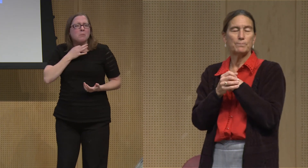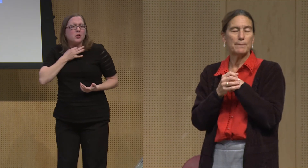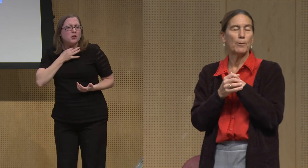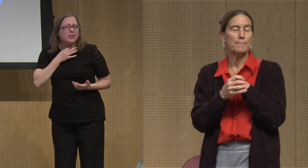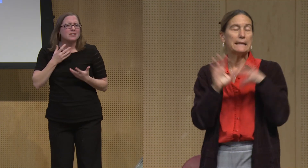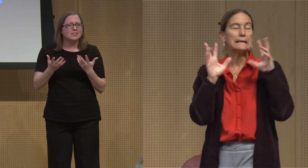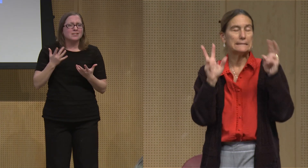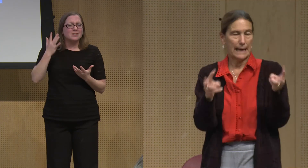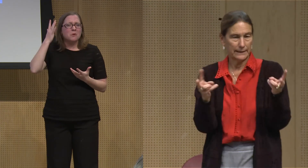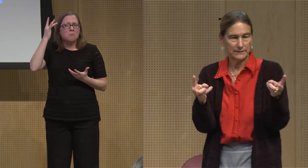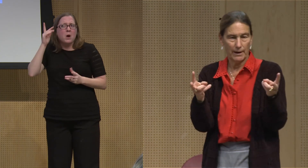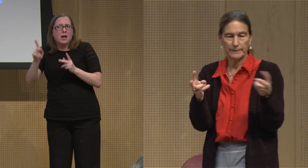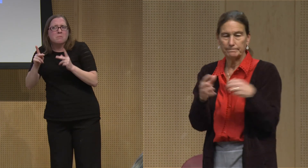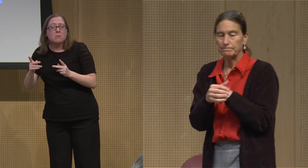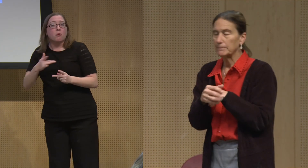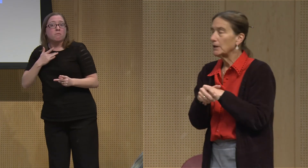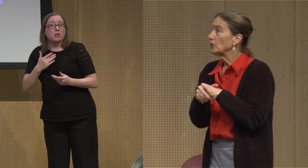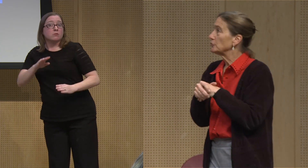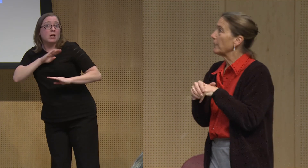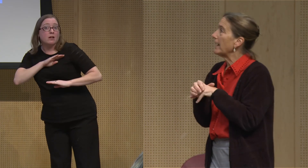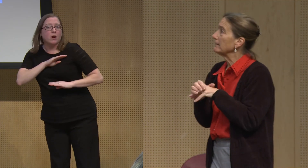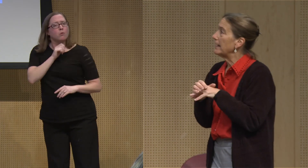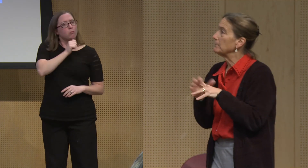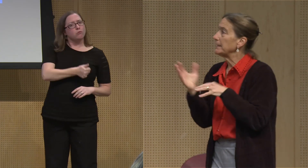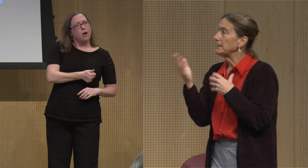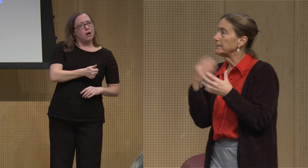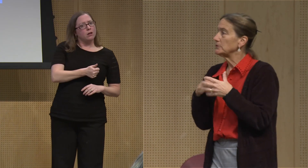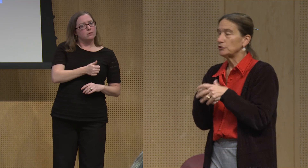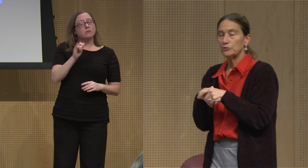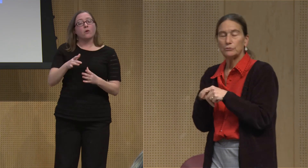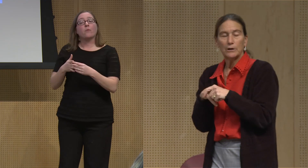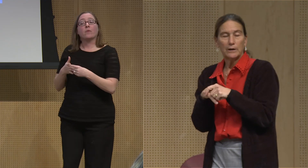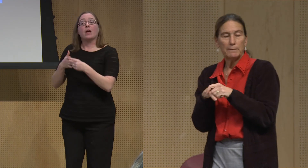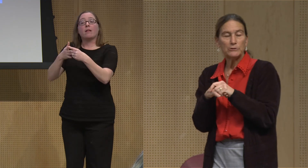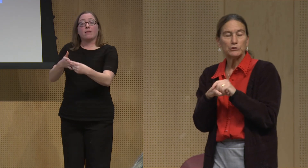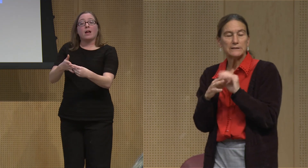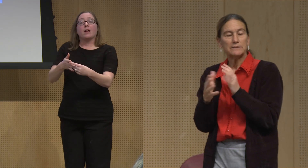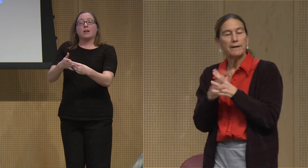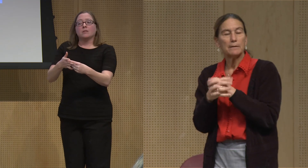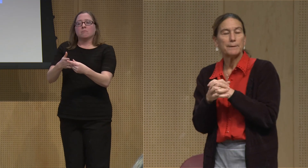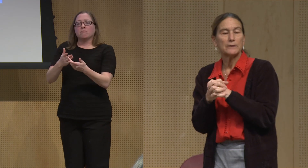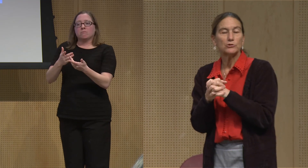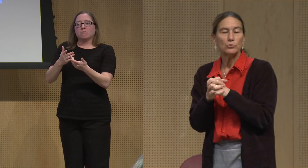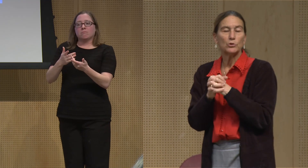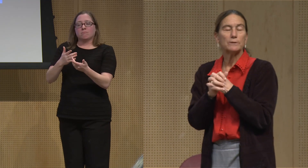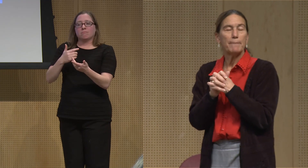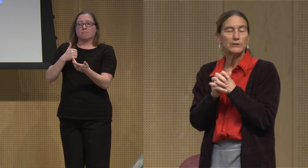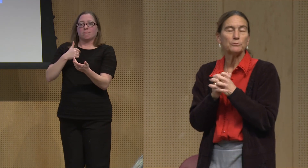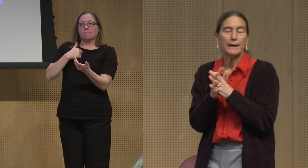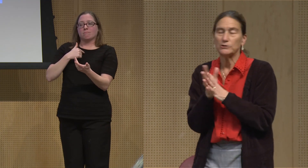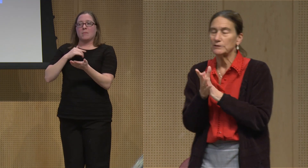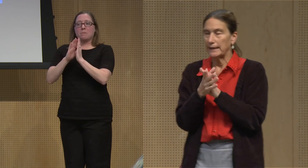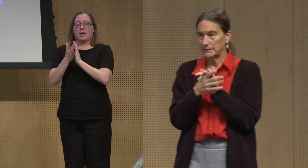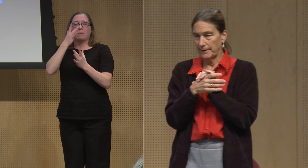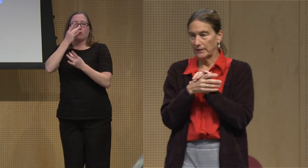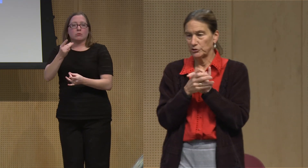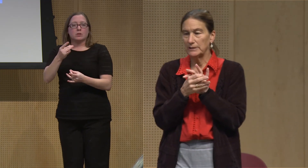BEING SATISFIED. SO THAT LED ME INTO INTEREST IN DEVELOPING A TOOL TO MEASURE PATIENT SATISFACTION,